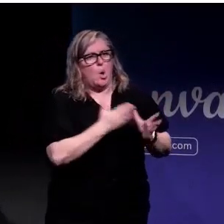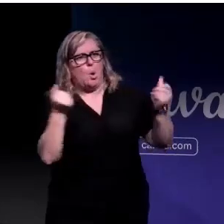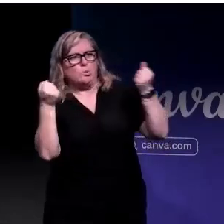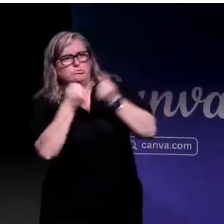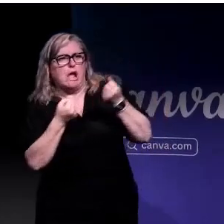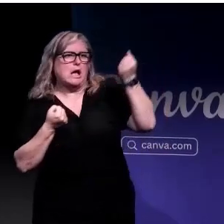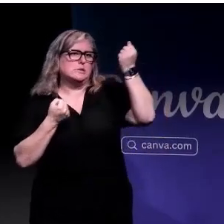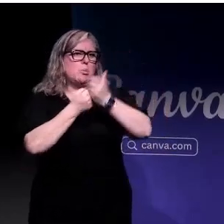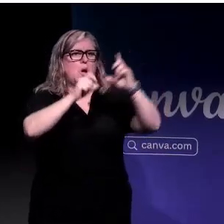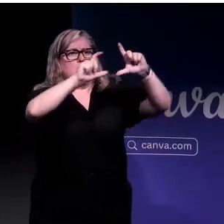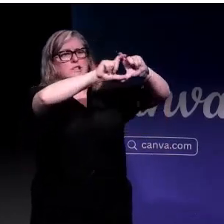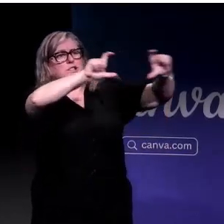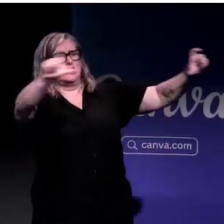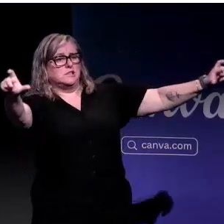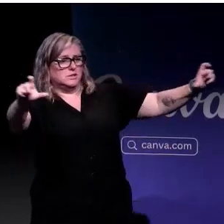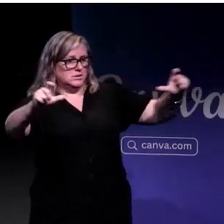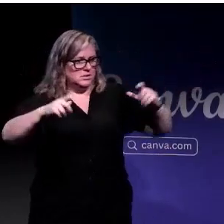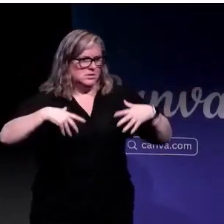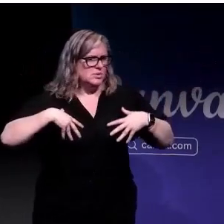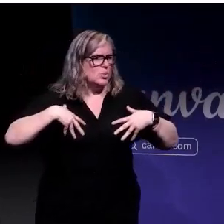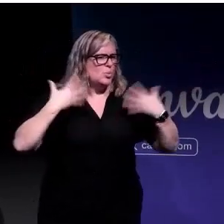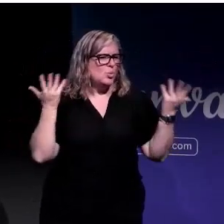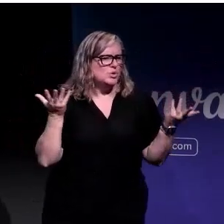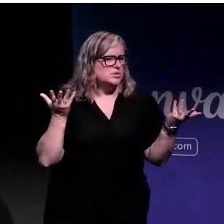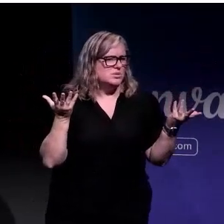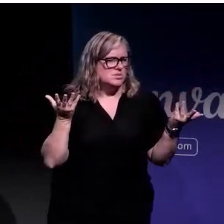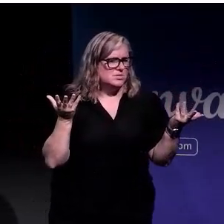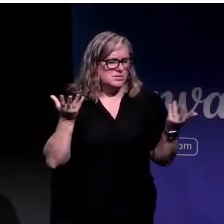across the home page if they're going to be using that in a public space a lot.